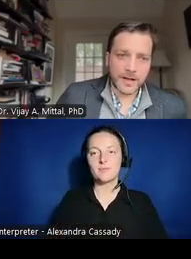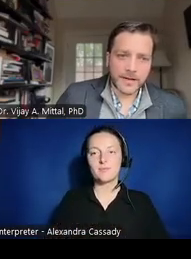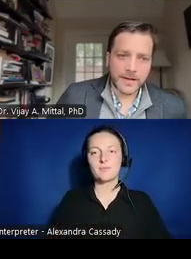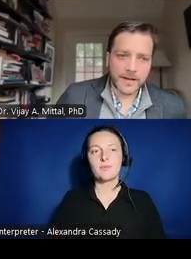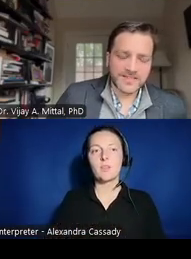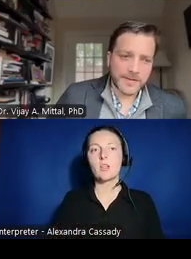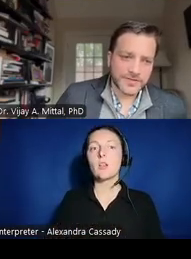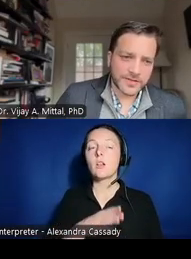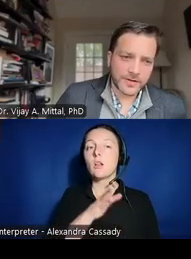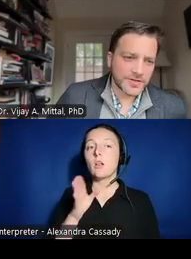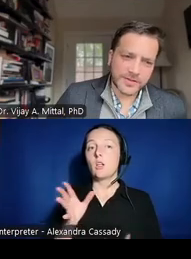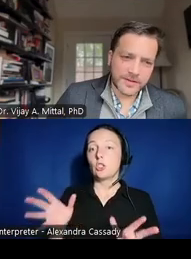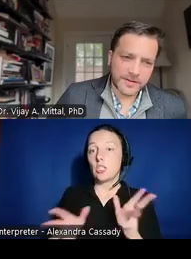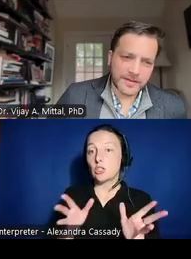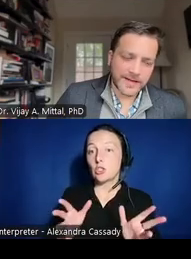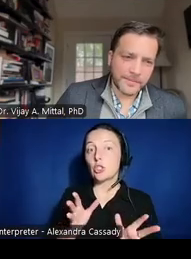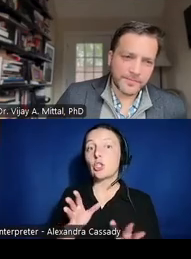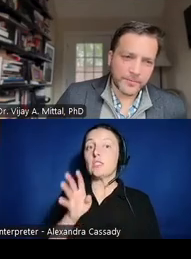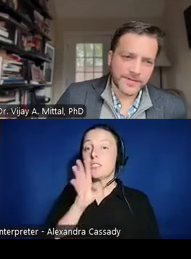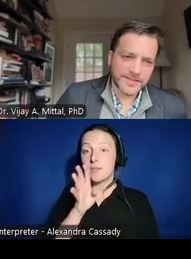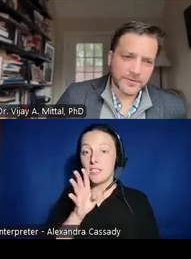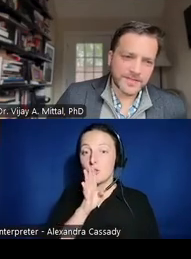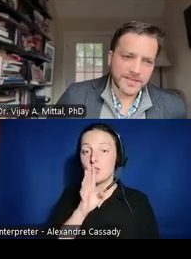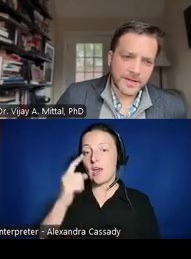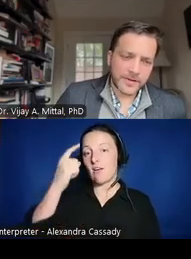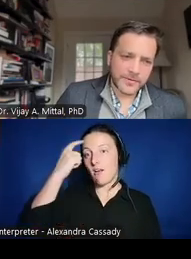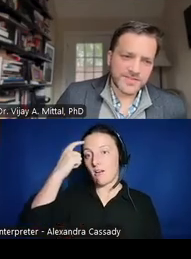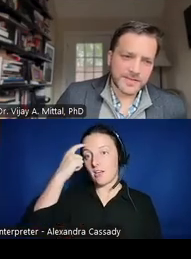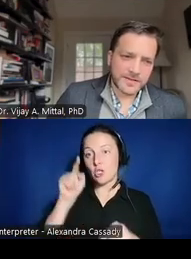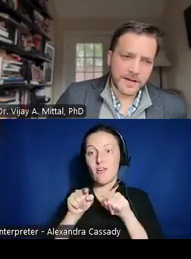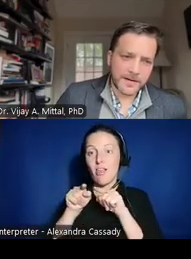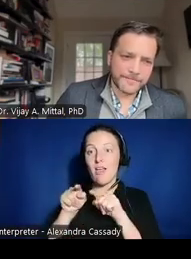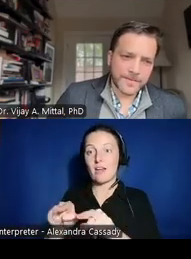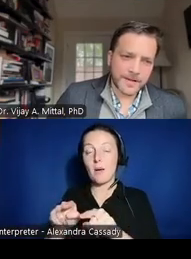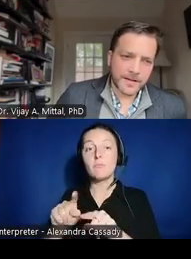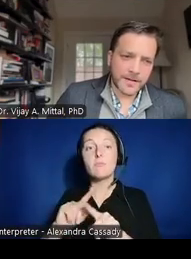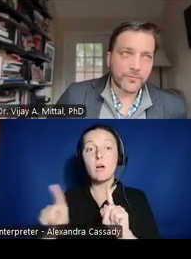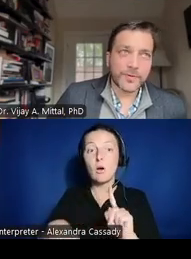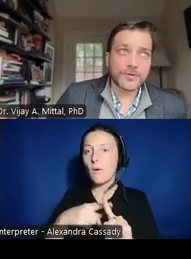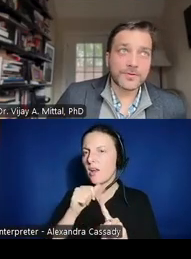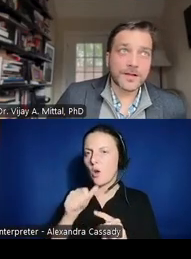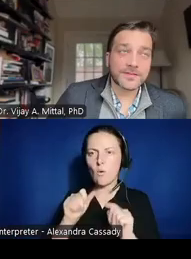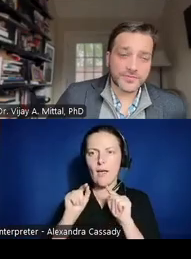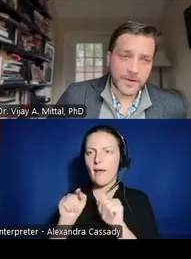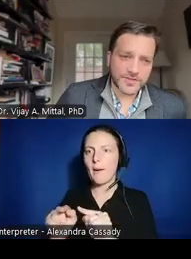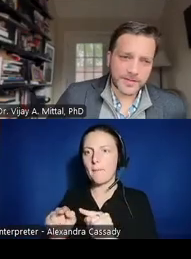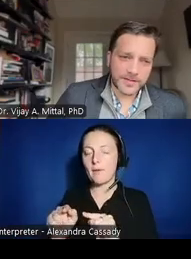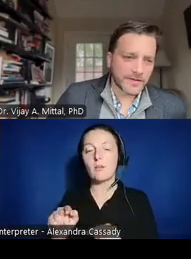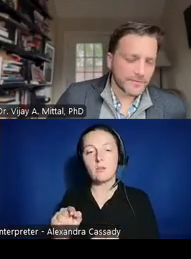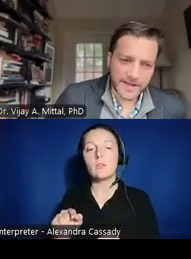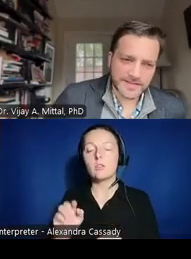uh and speech and cognition line up but when they don't you see um real disruption in the conveyance